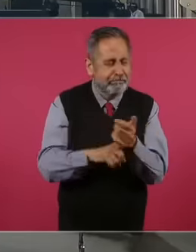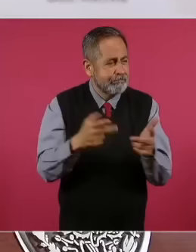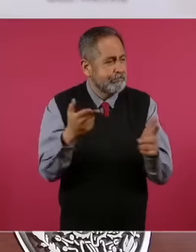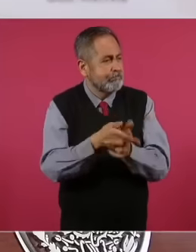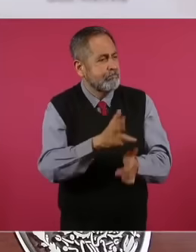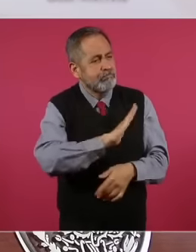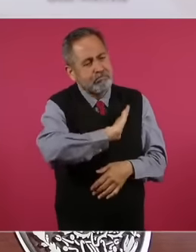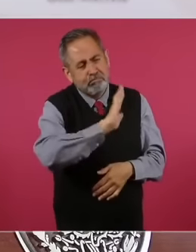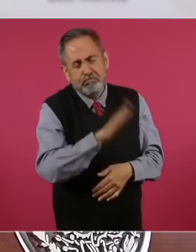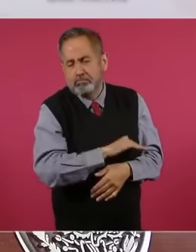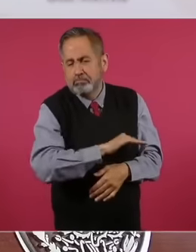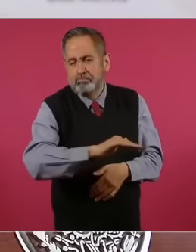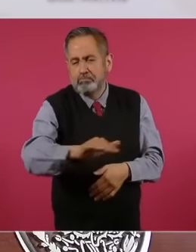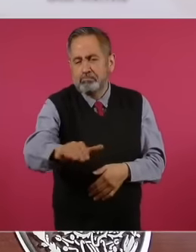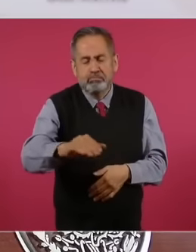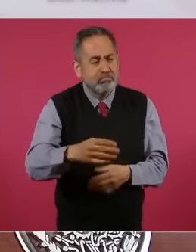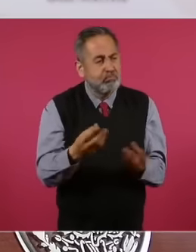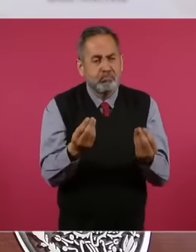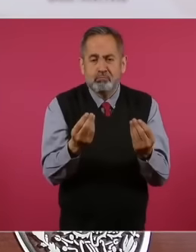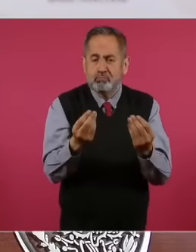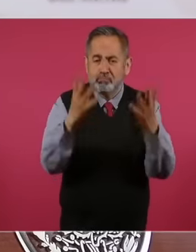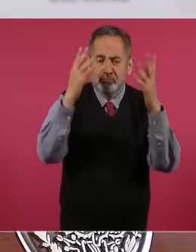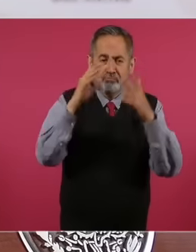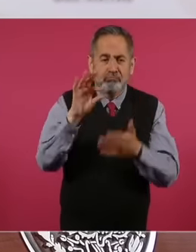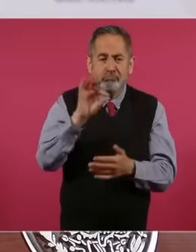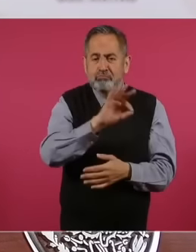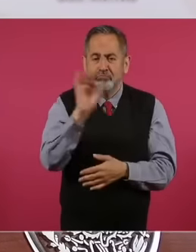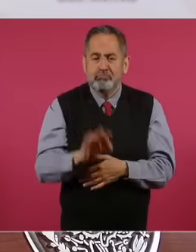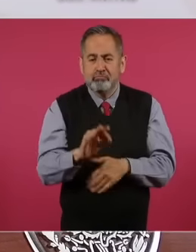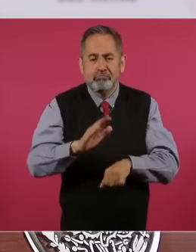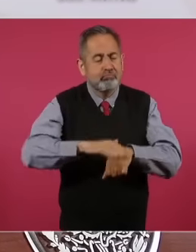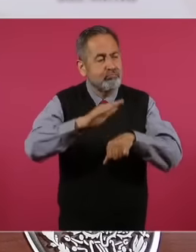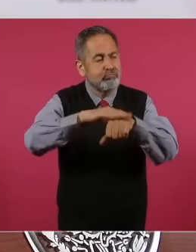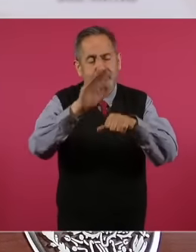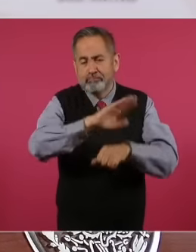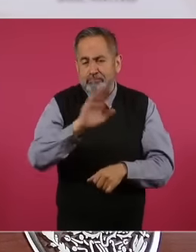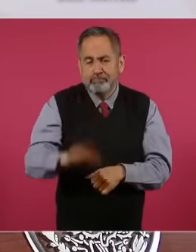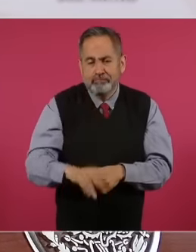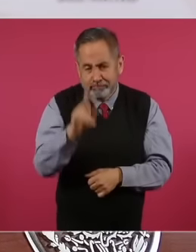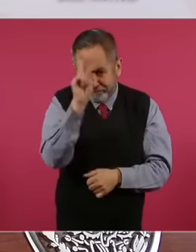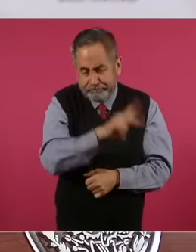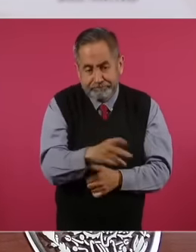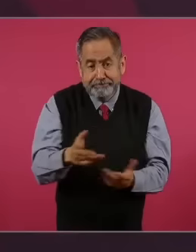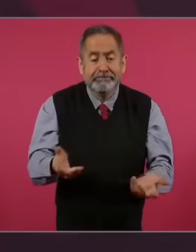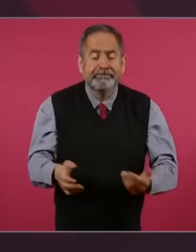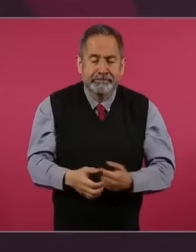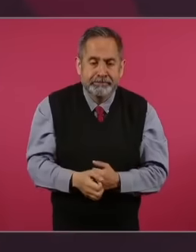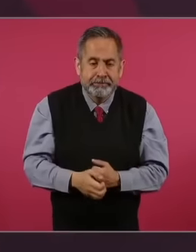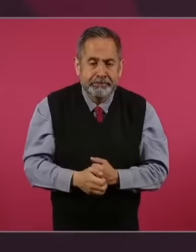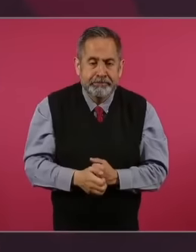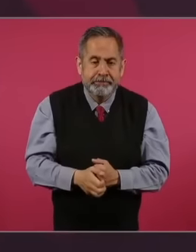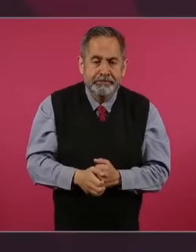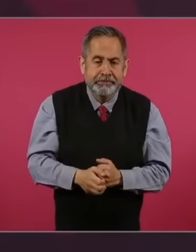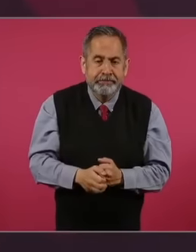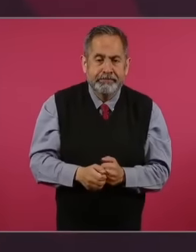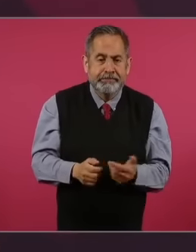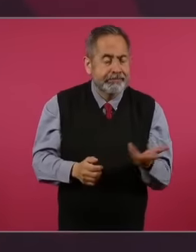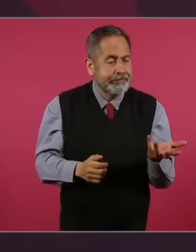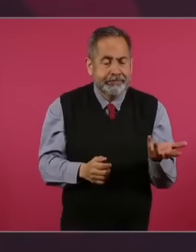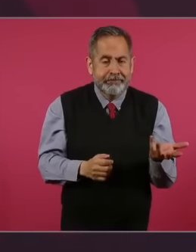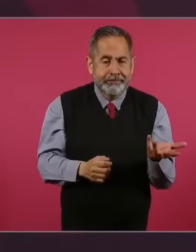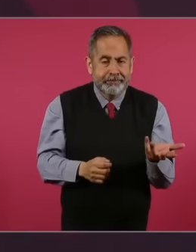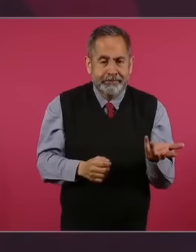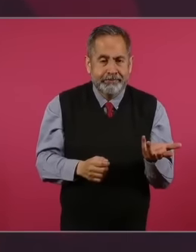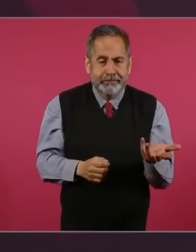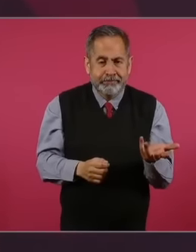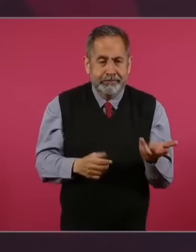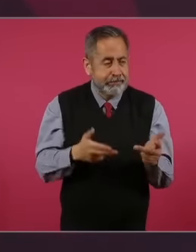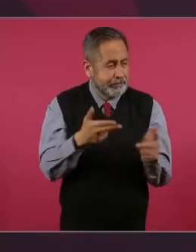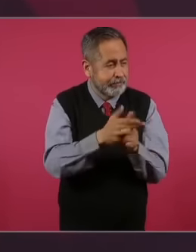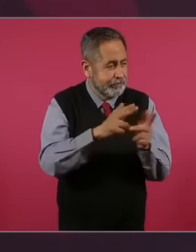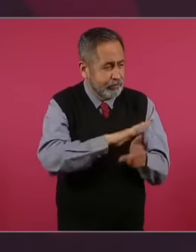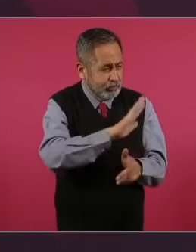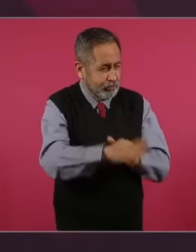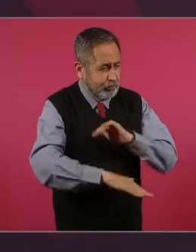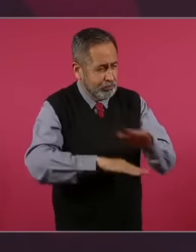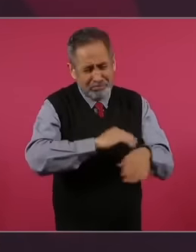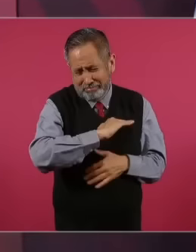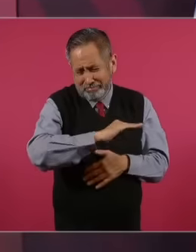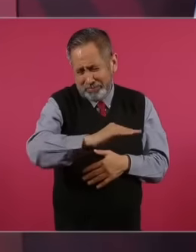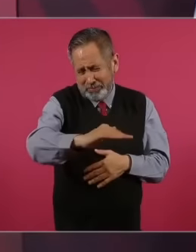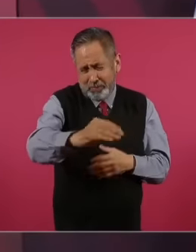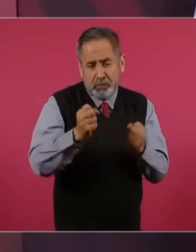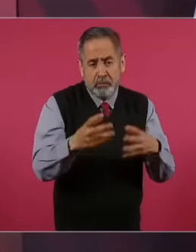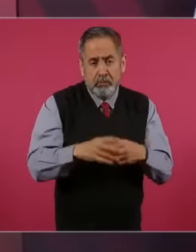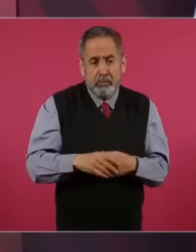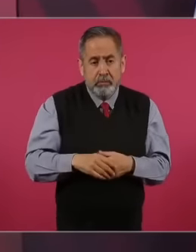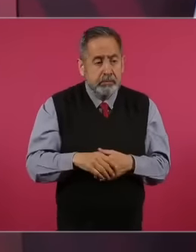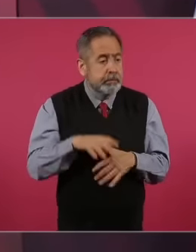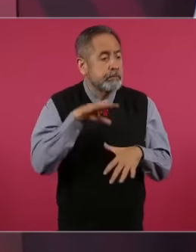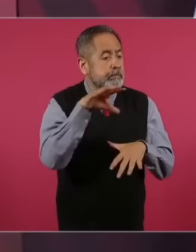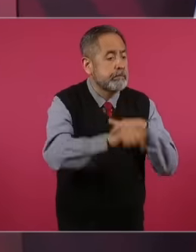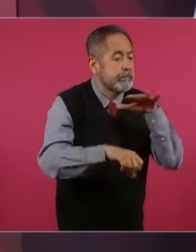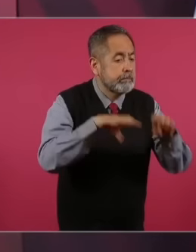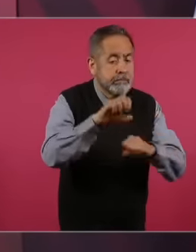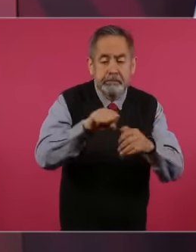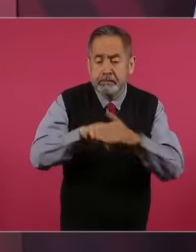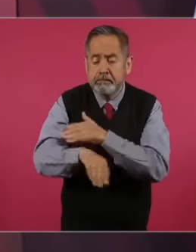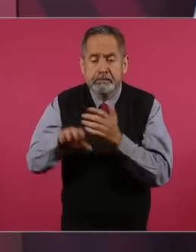and organized crime, there were more dead than wounded and that were lost.